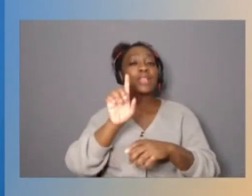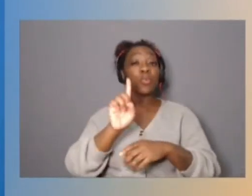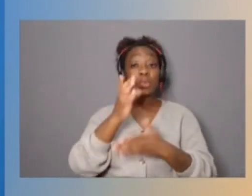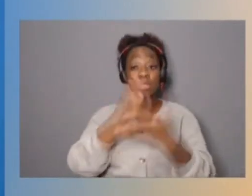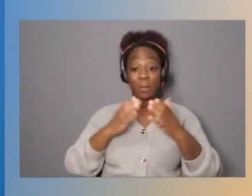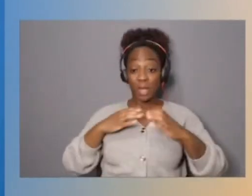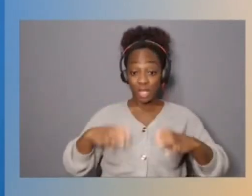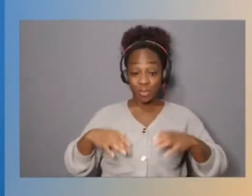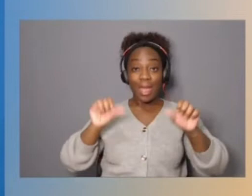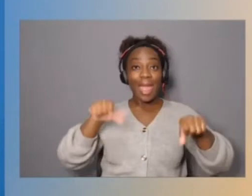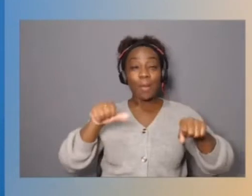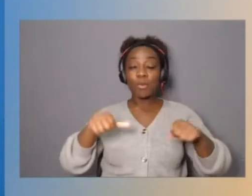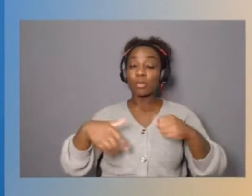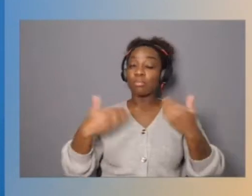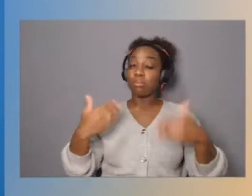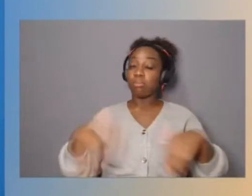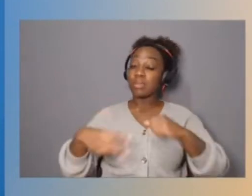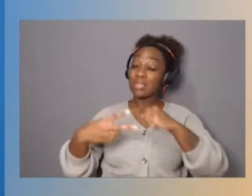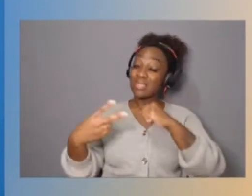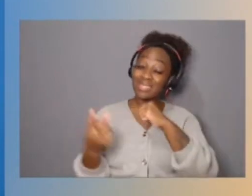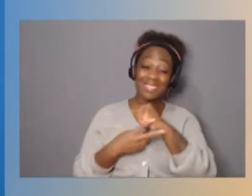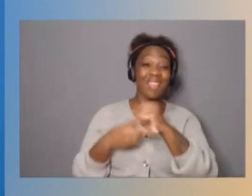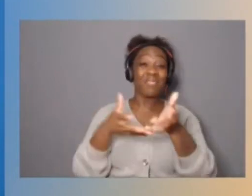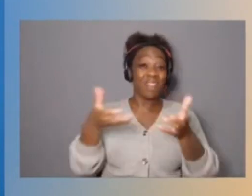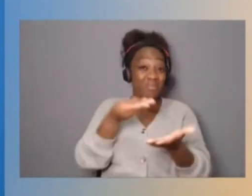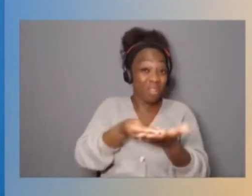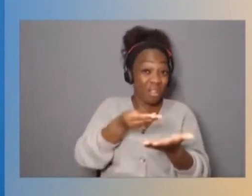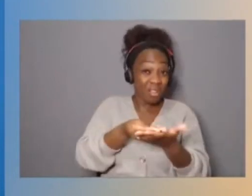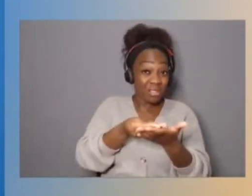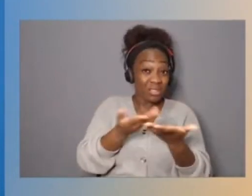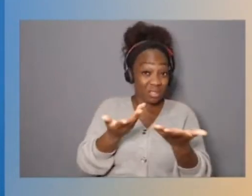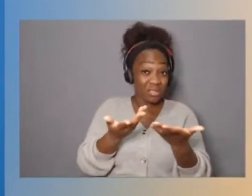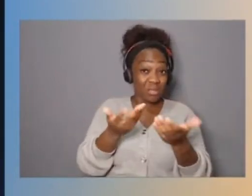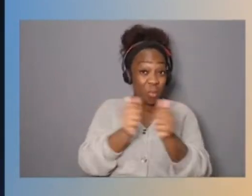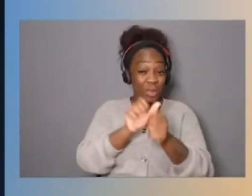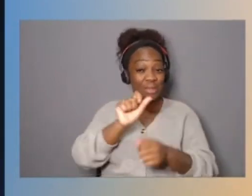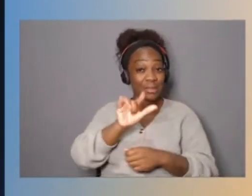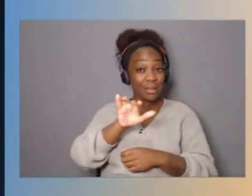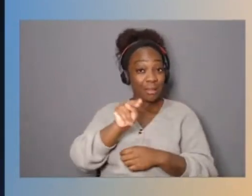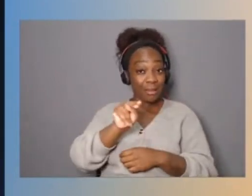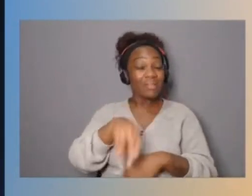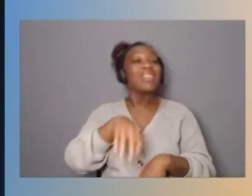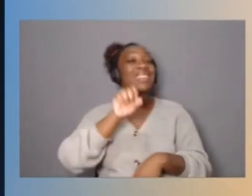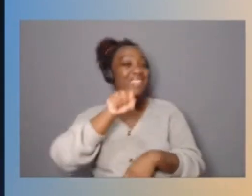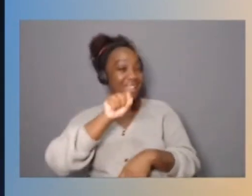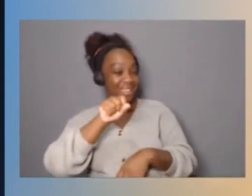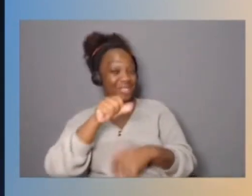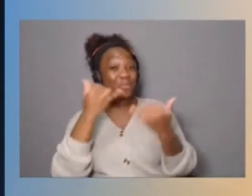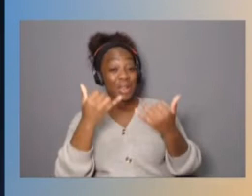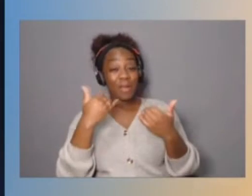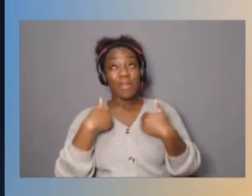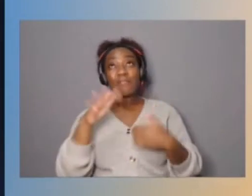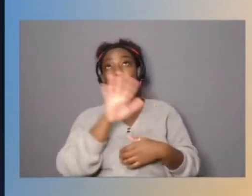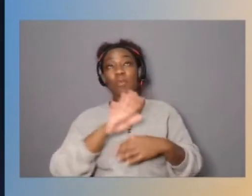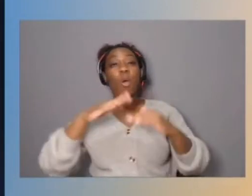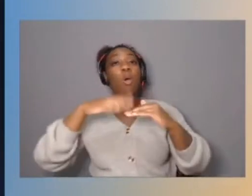and improve performance with our AWS Silicon? Sure, so today we have about more than 500 instances in our fleet. - [Art] Yeah.